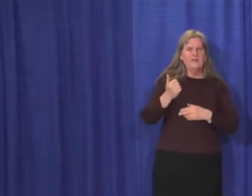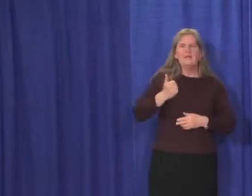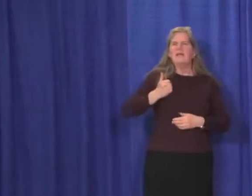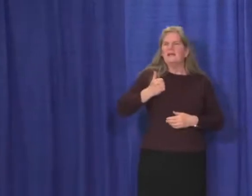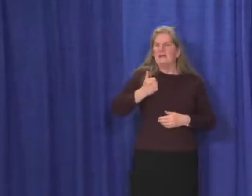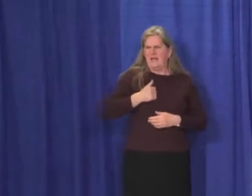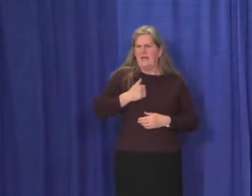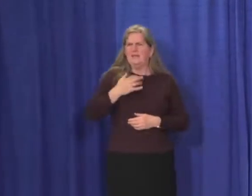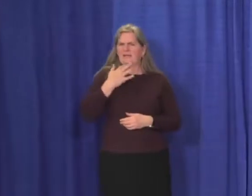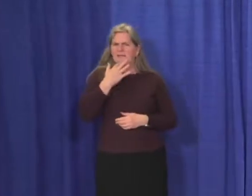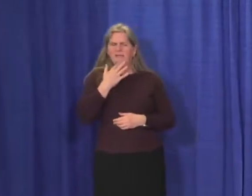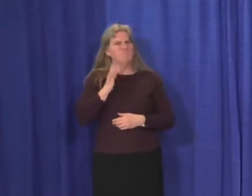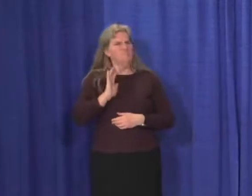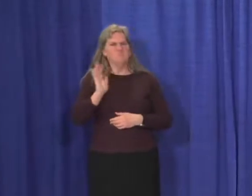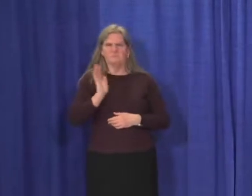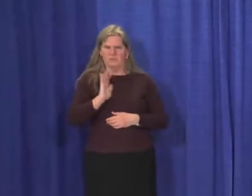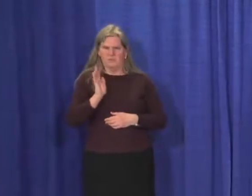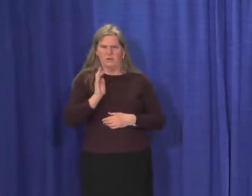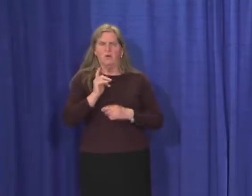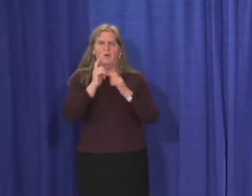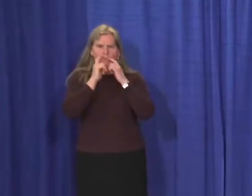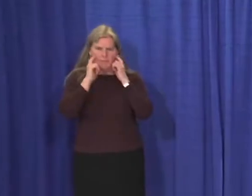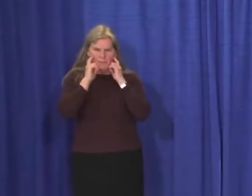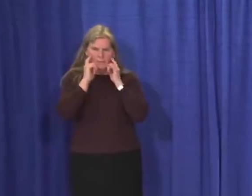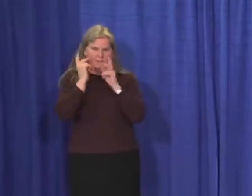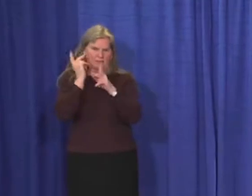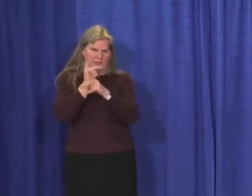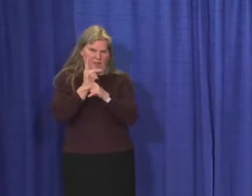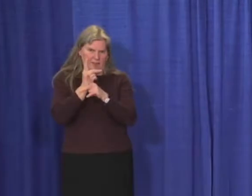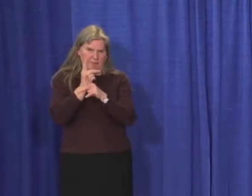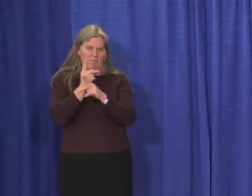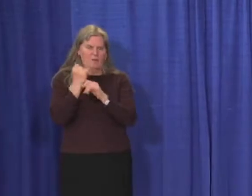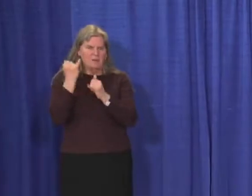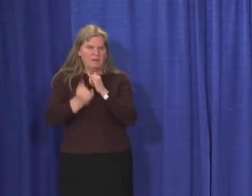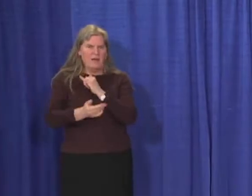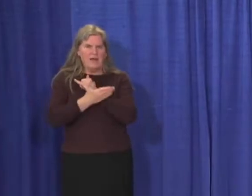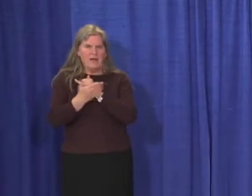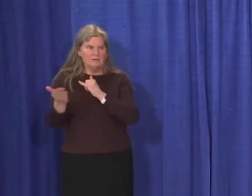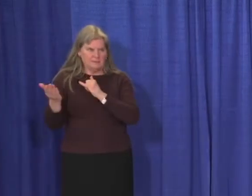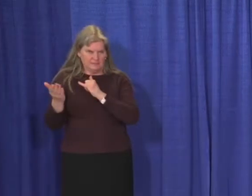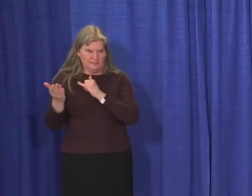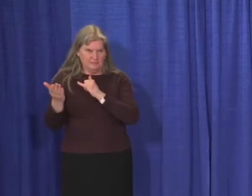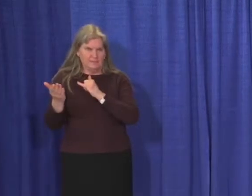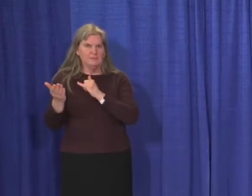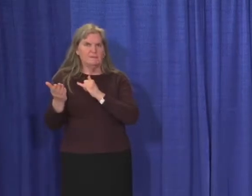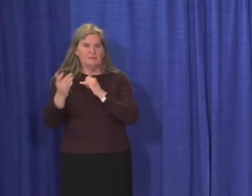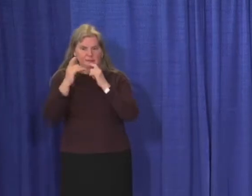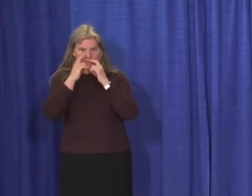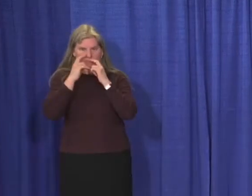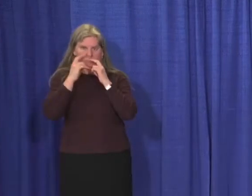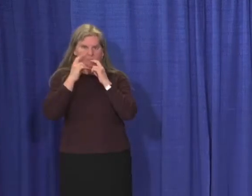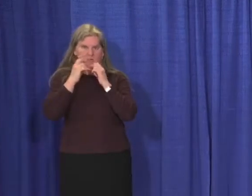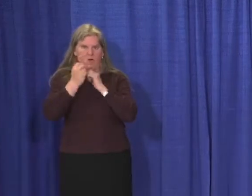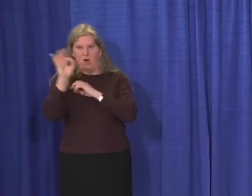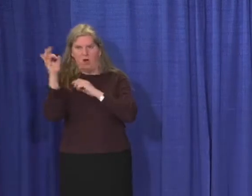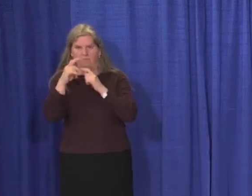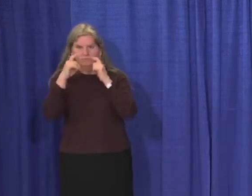wearing will continue and it'll be one of the last things to be lifted. Do you share those views as